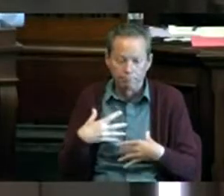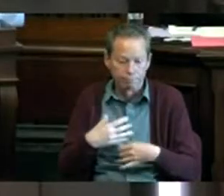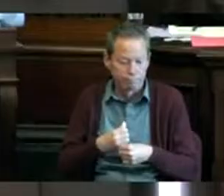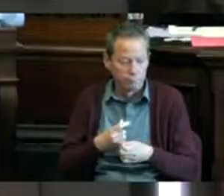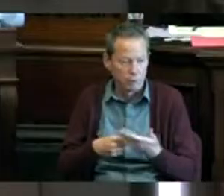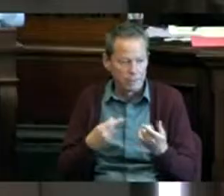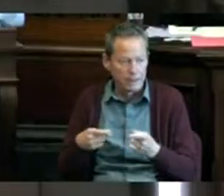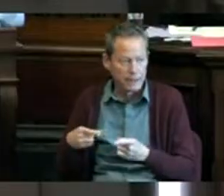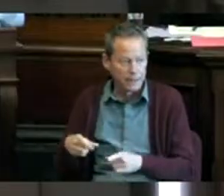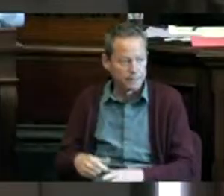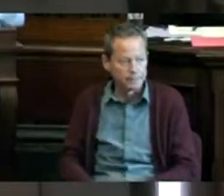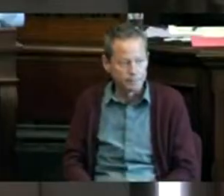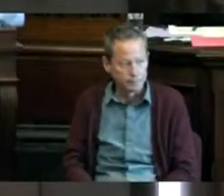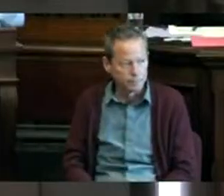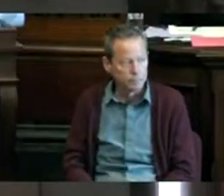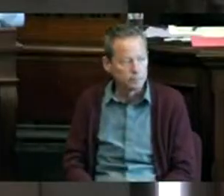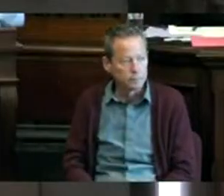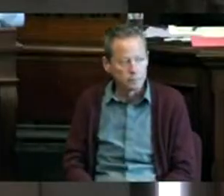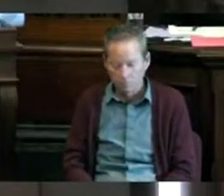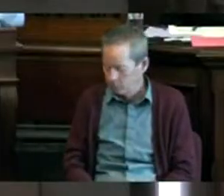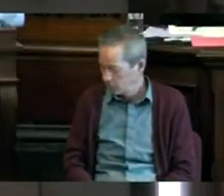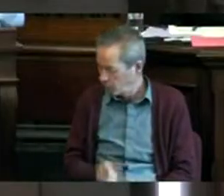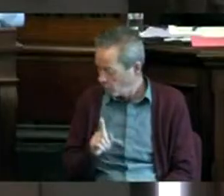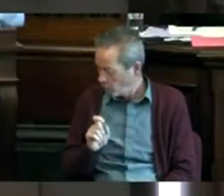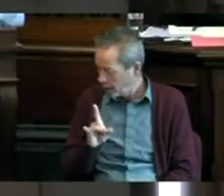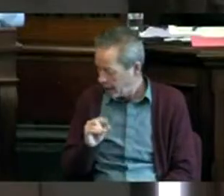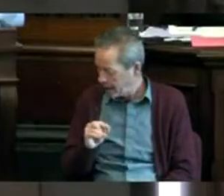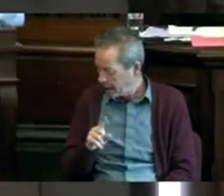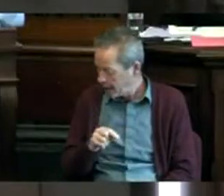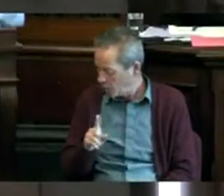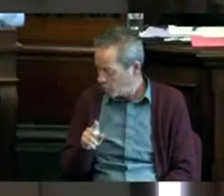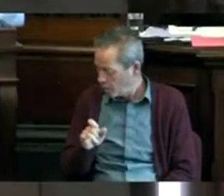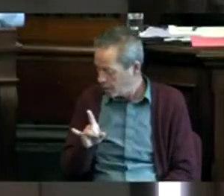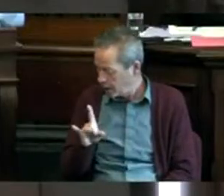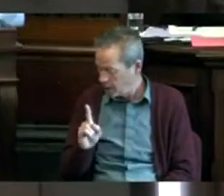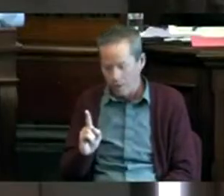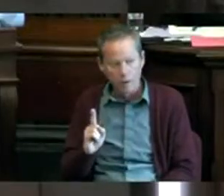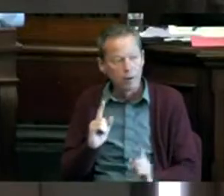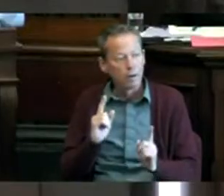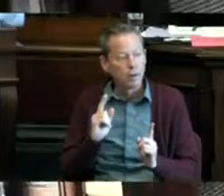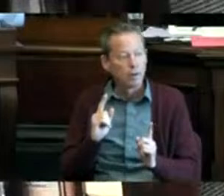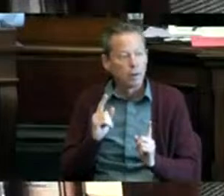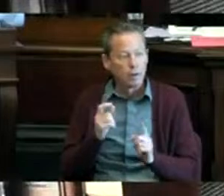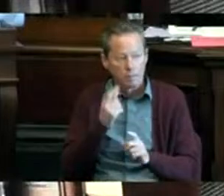director, but deputy Mayor, feel free to jump in to just give a quick synopsis of what's being